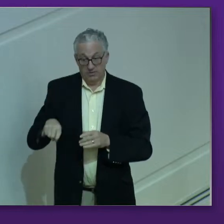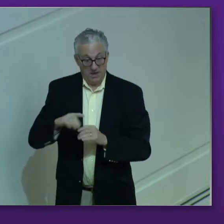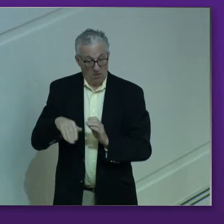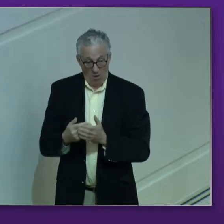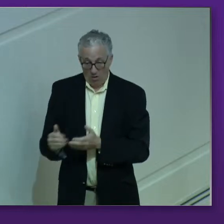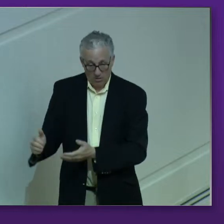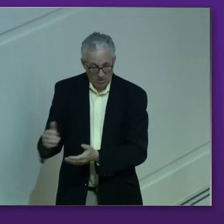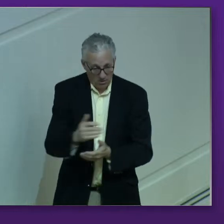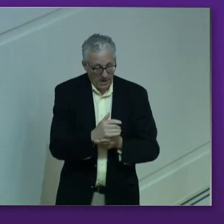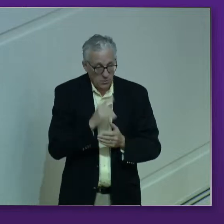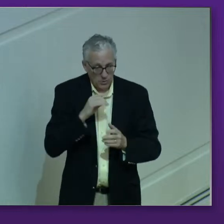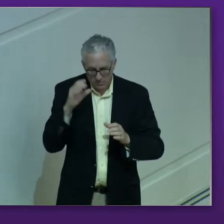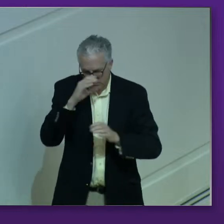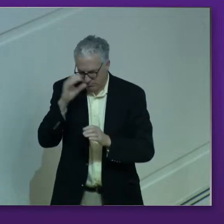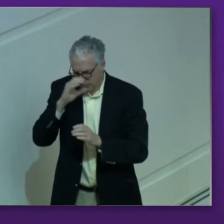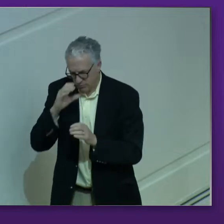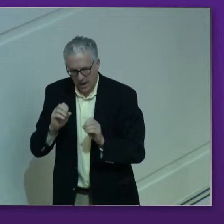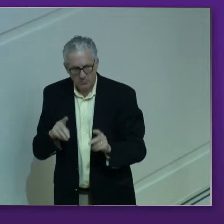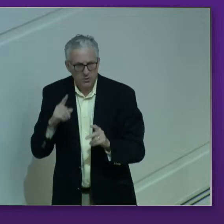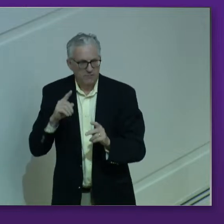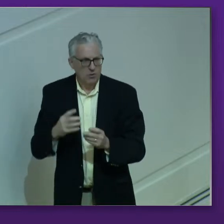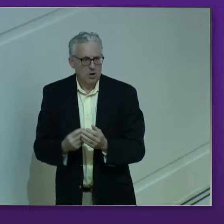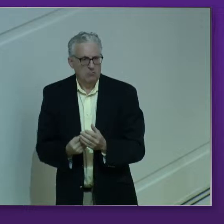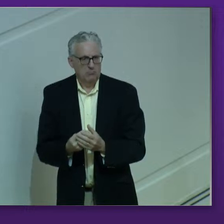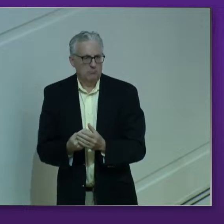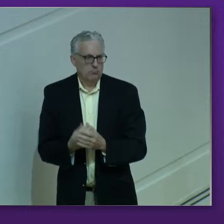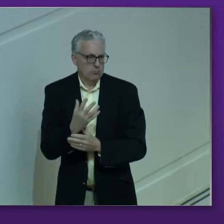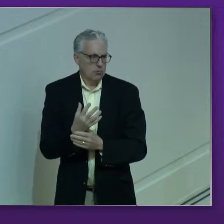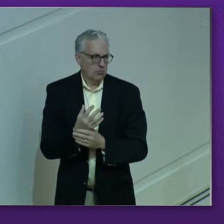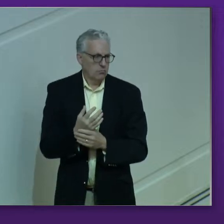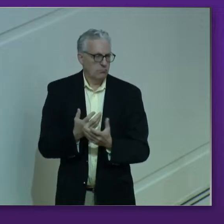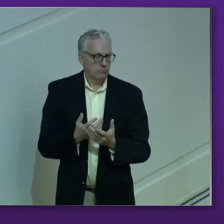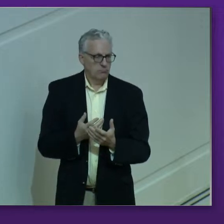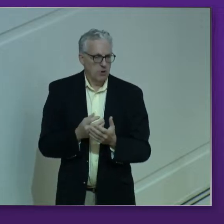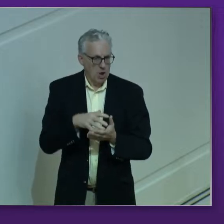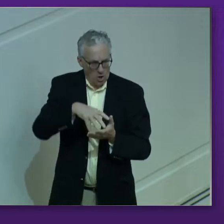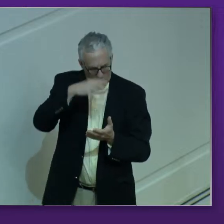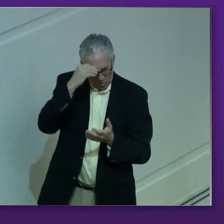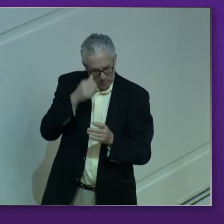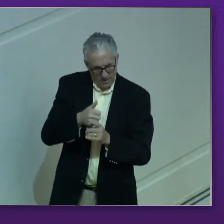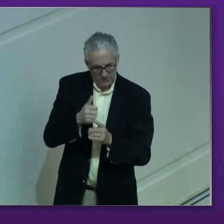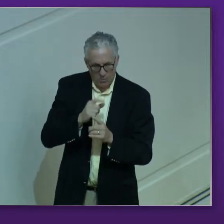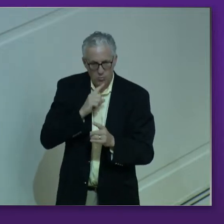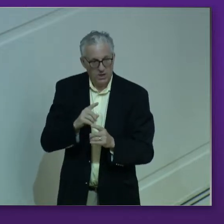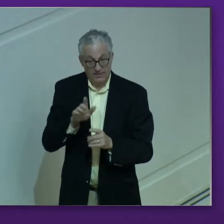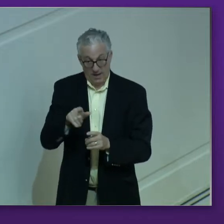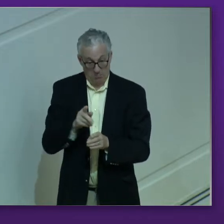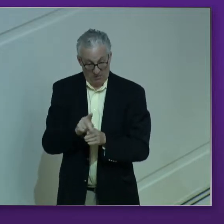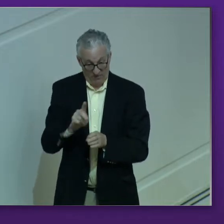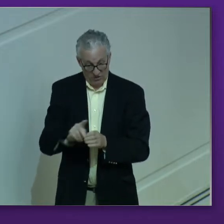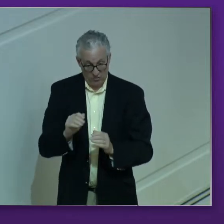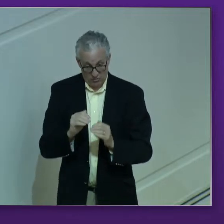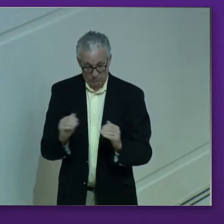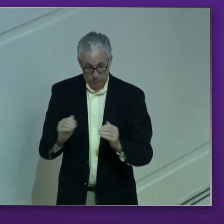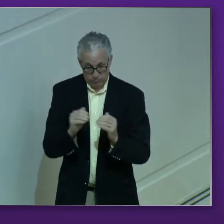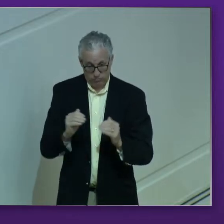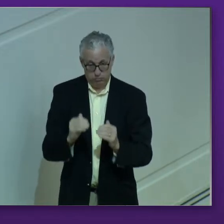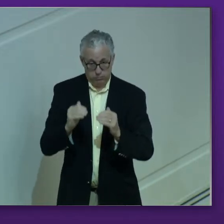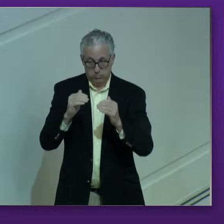COLLEGE. MC PRESENT PROFESSIONALS ASSOCIATION IS ALSO A WONDERFUL GROUP THAT EMPOWERS ITS MEMBERS